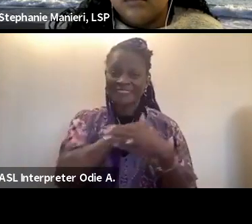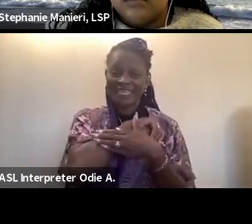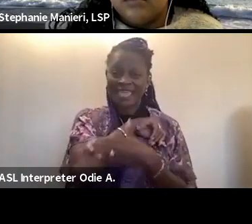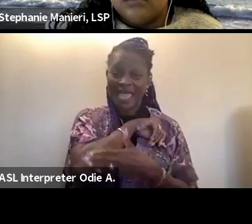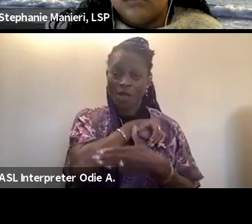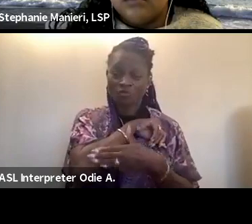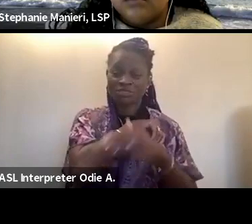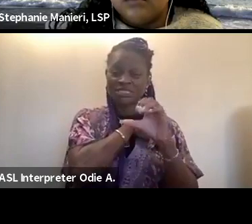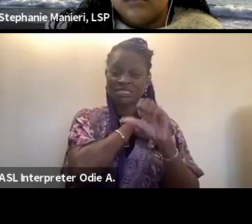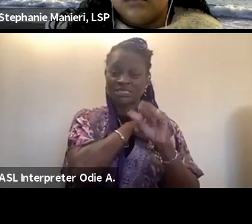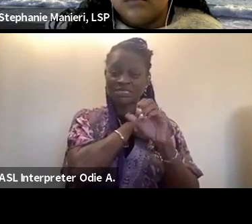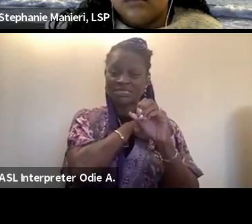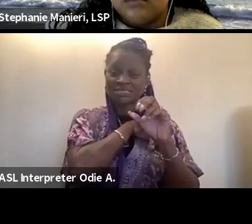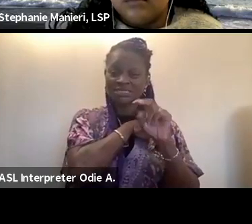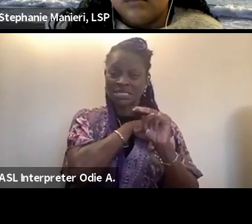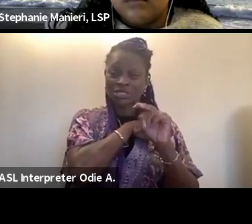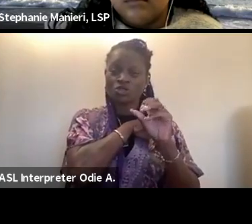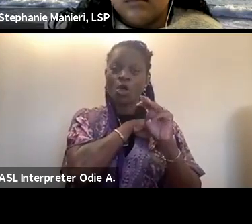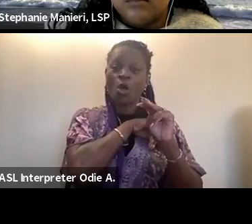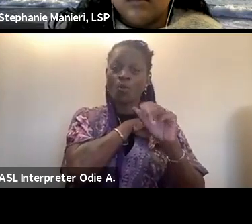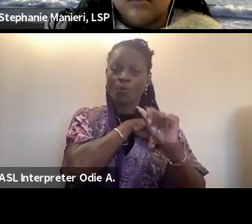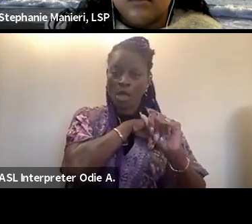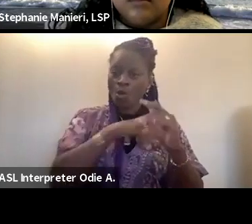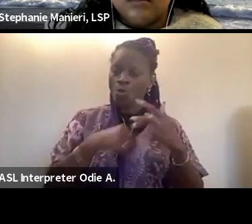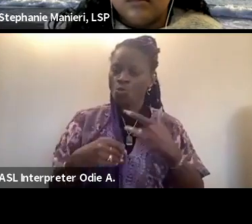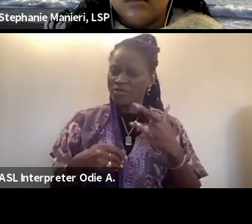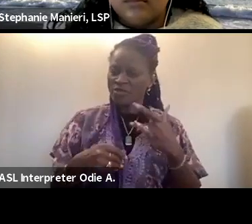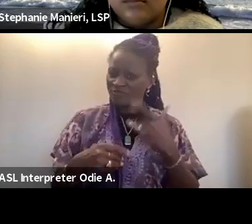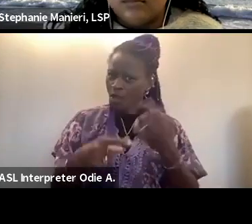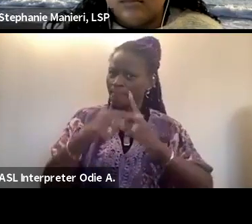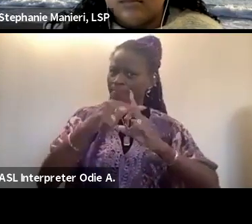the current state of the pandemic, but I temper that optimism with a note of